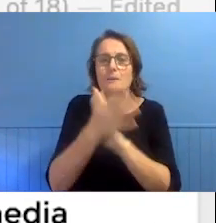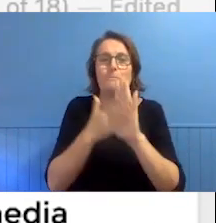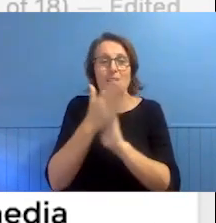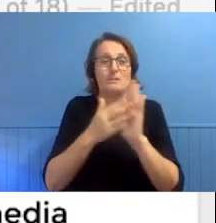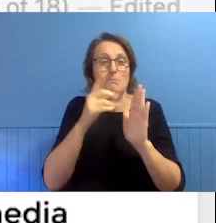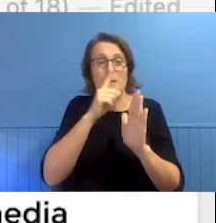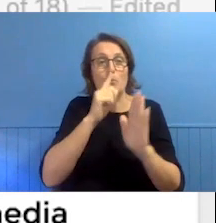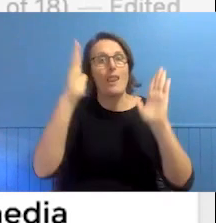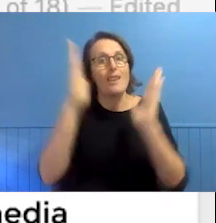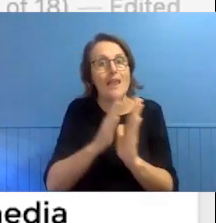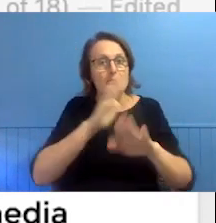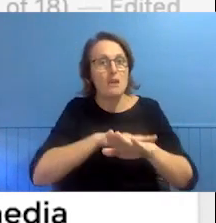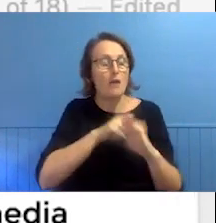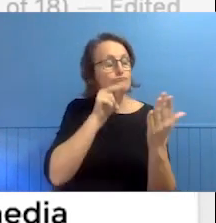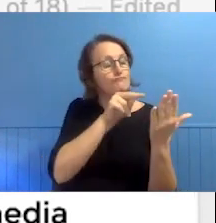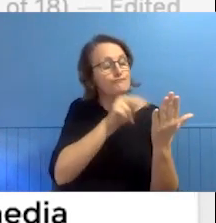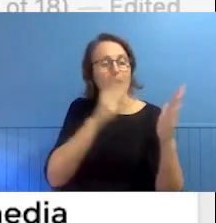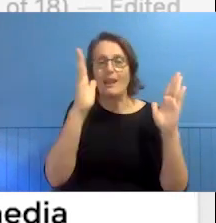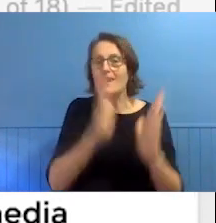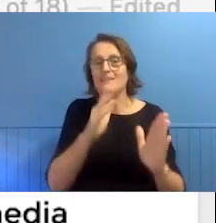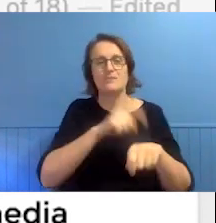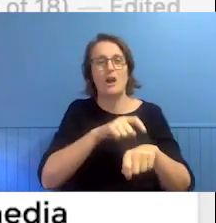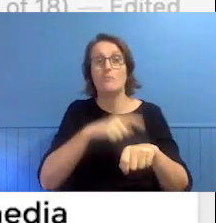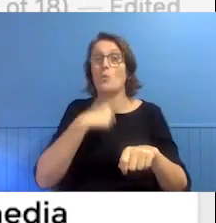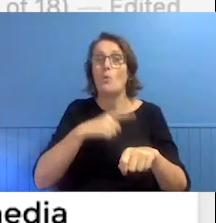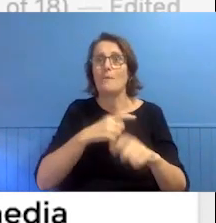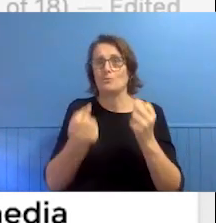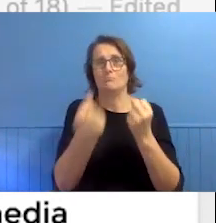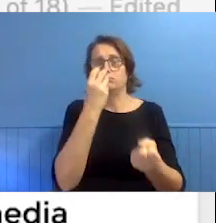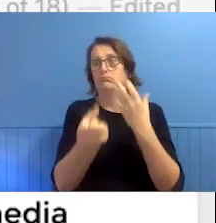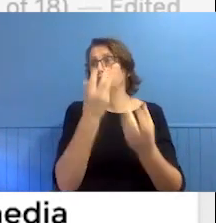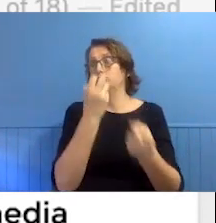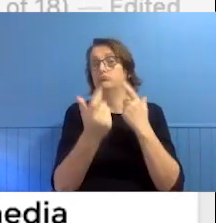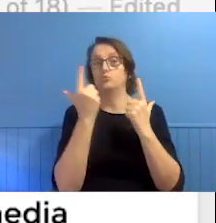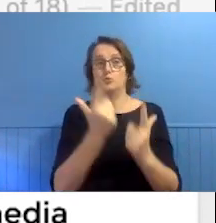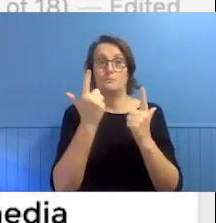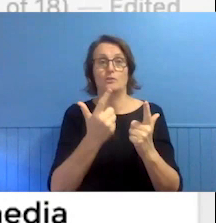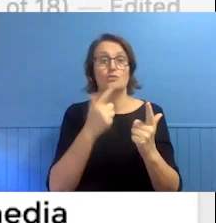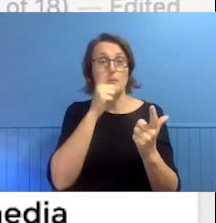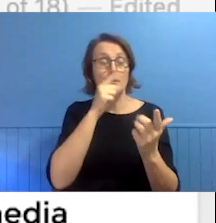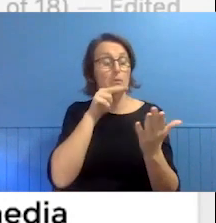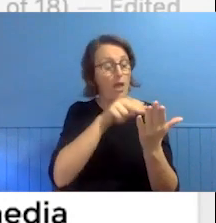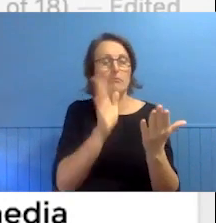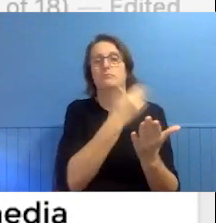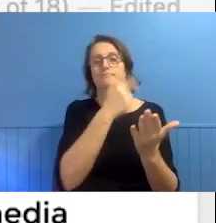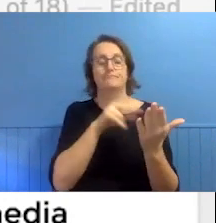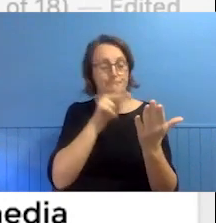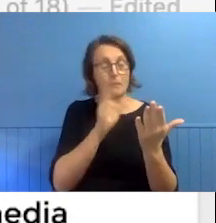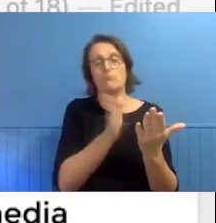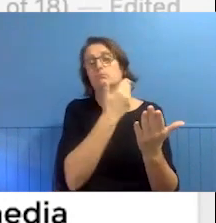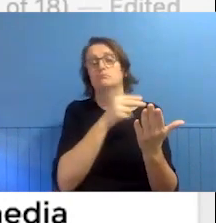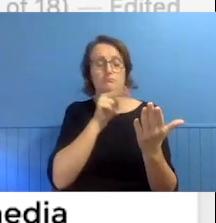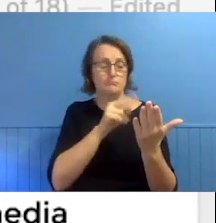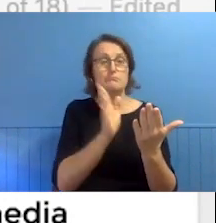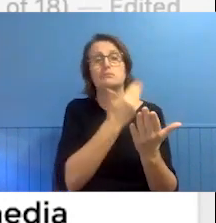going on and so much more content presented with. And a recent